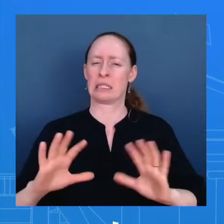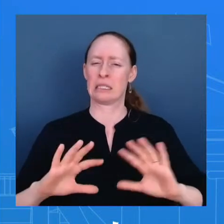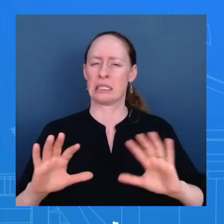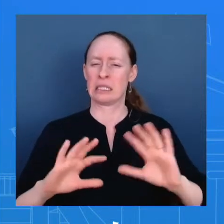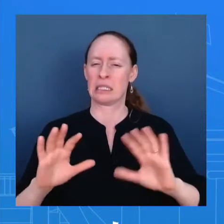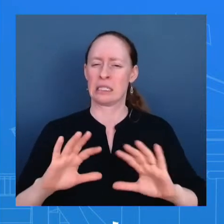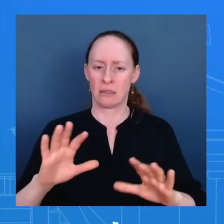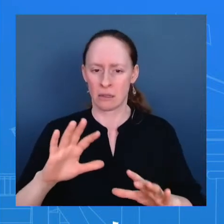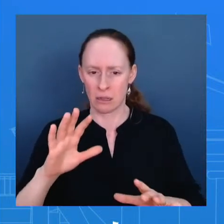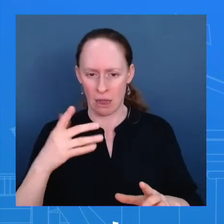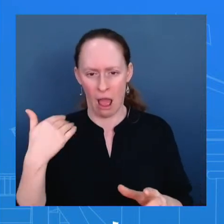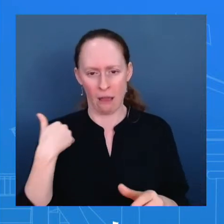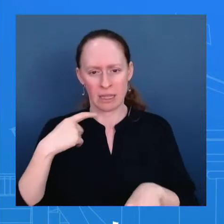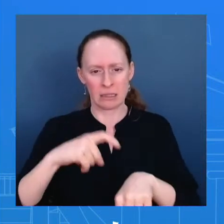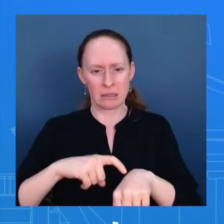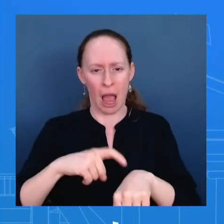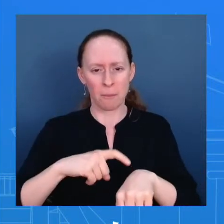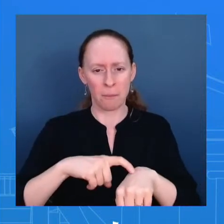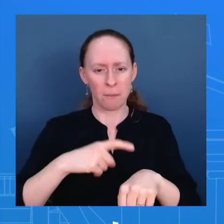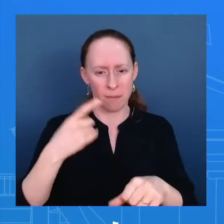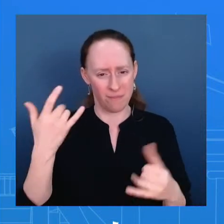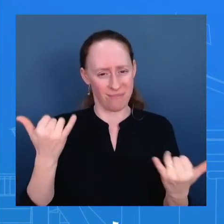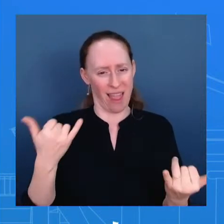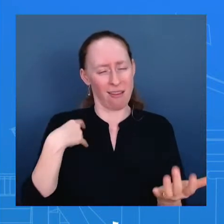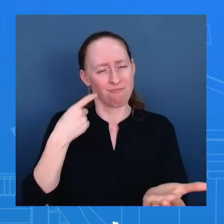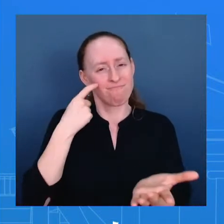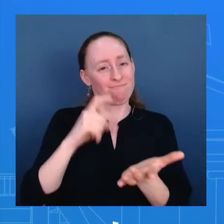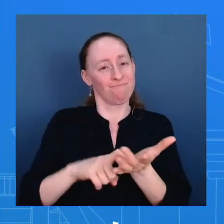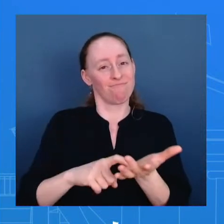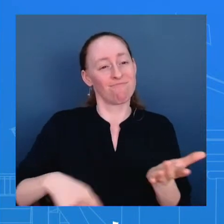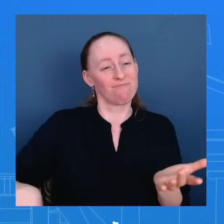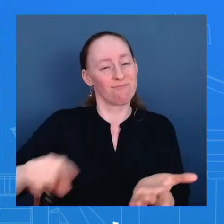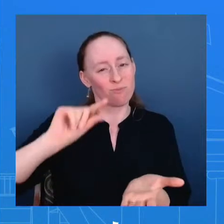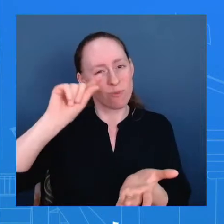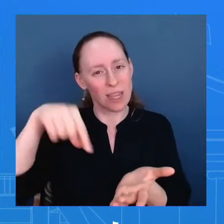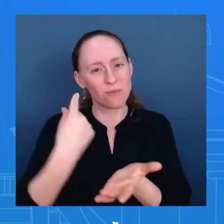I think we'll all consider this a success. The Press: Did the White House ever consider canceling